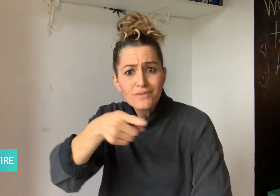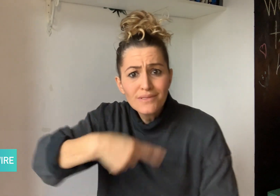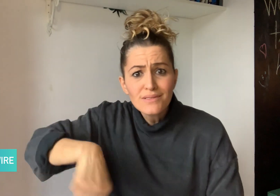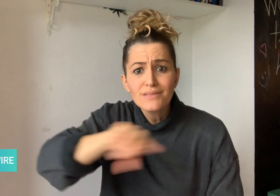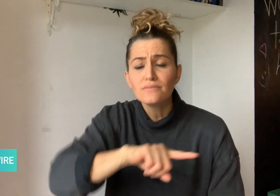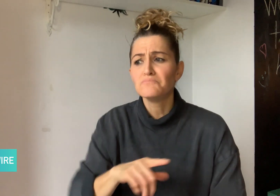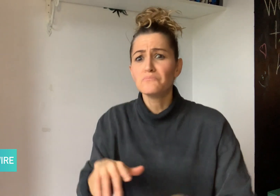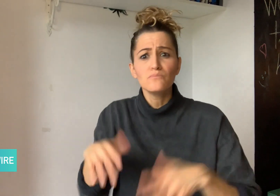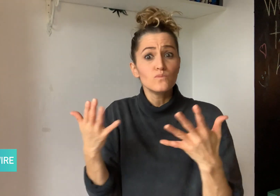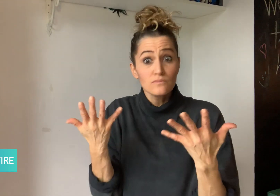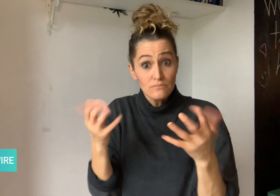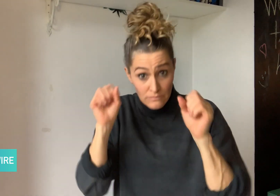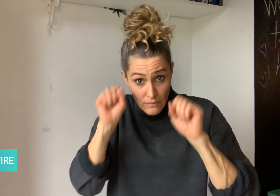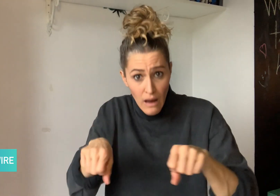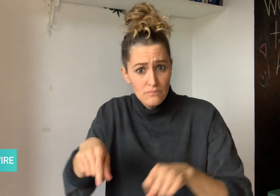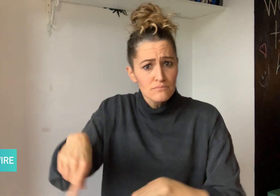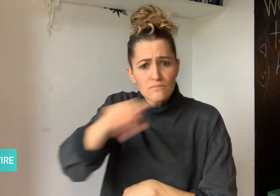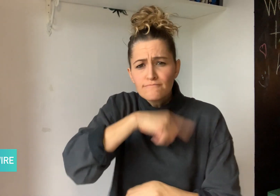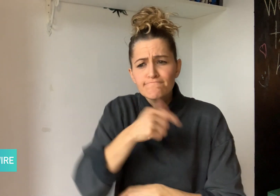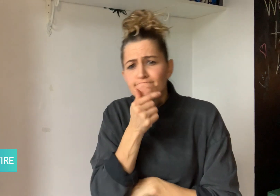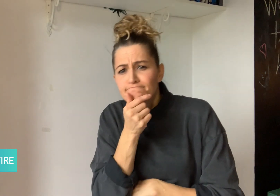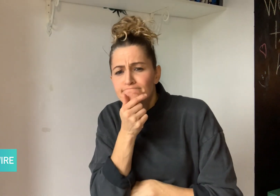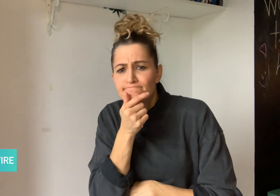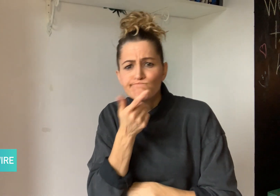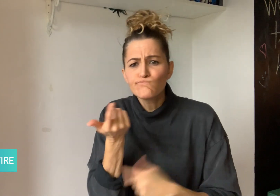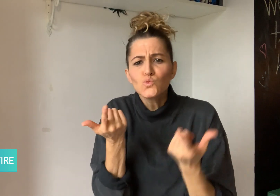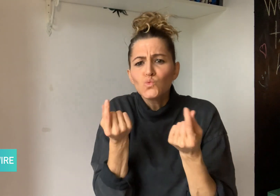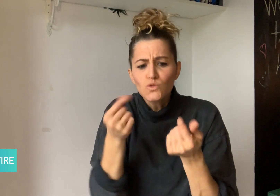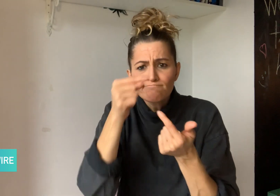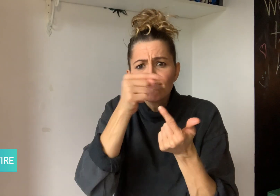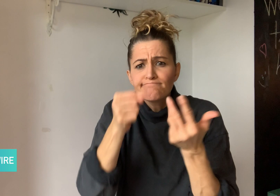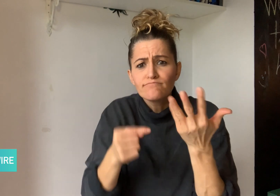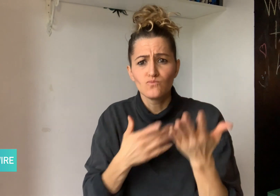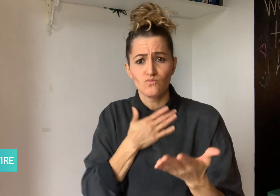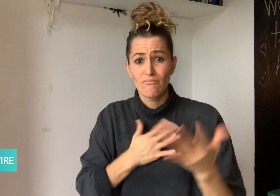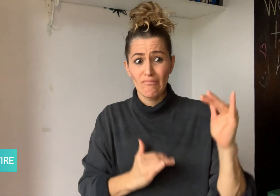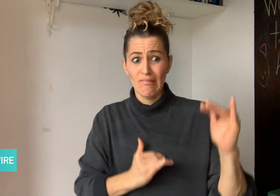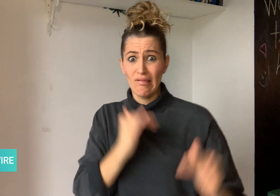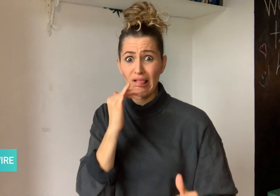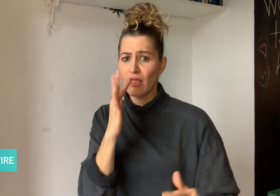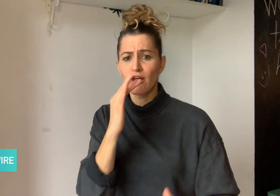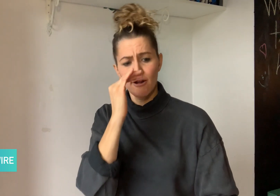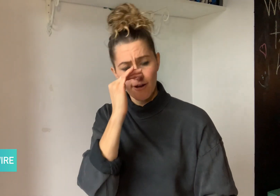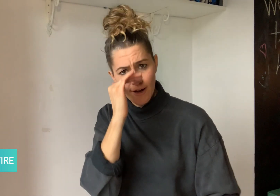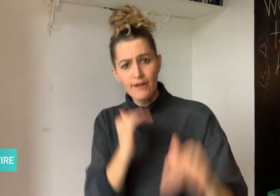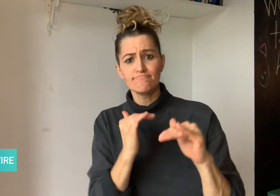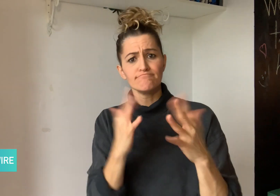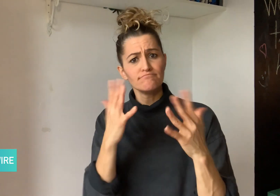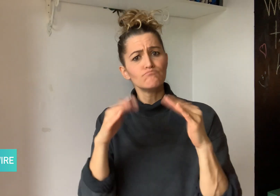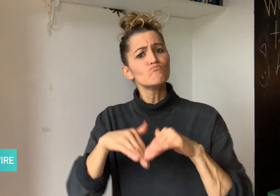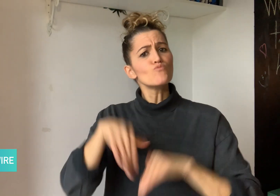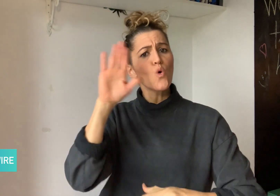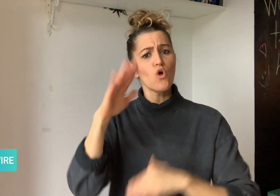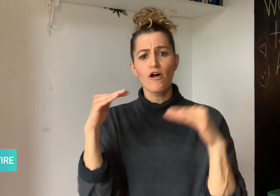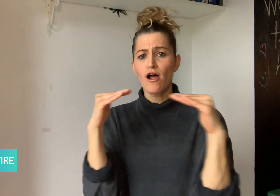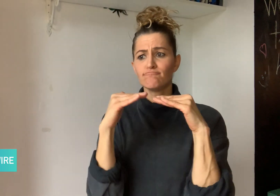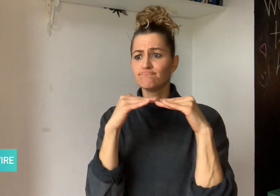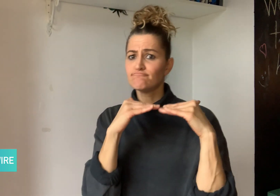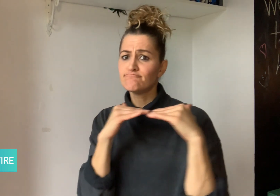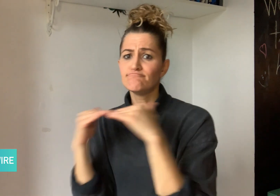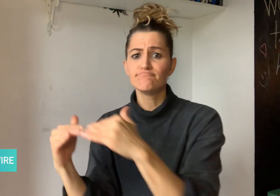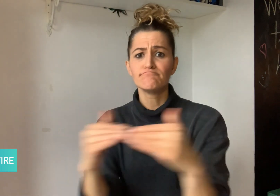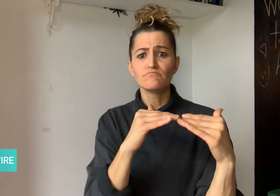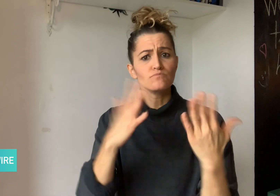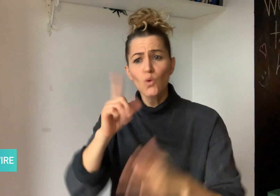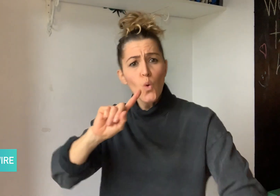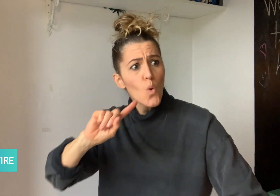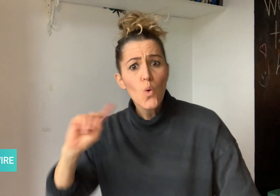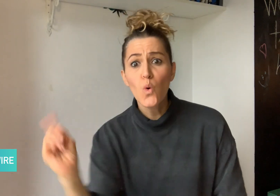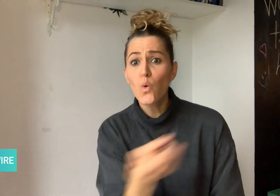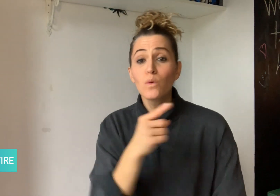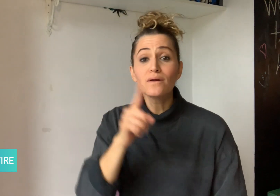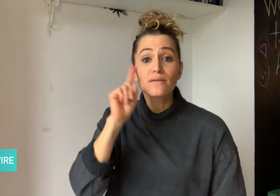and what could be done to make it more fair between